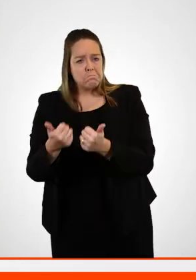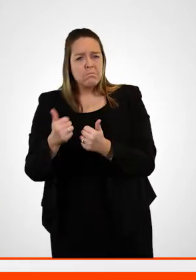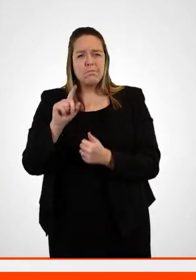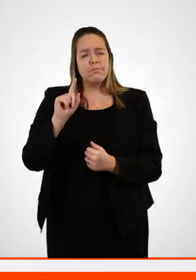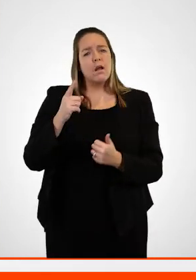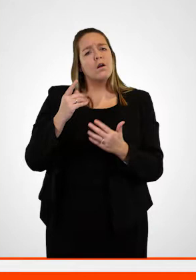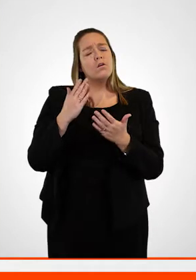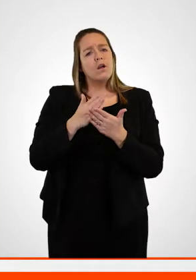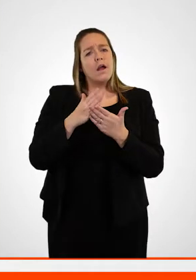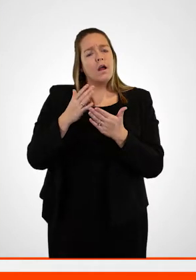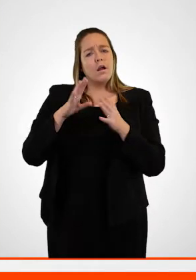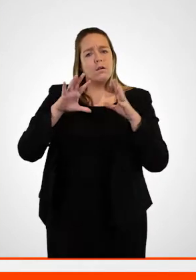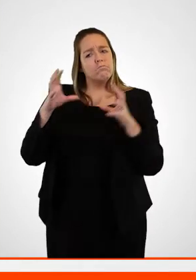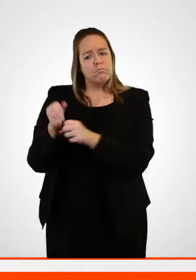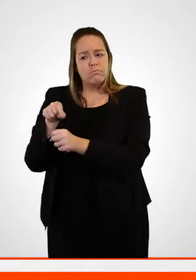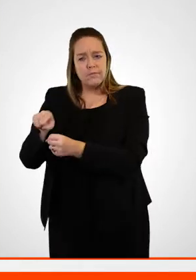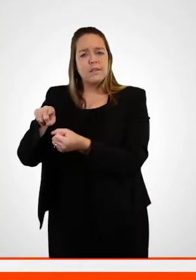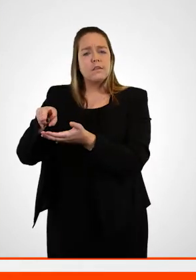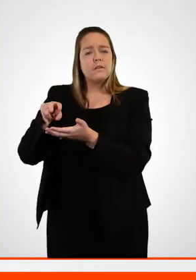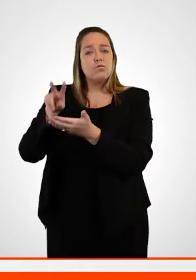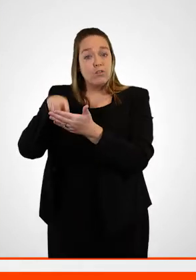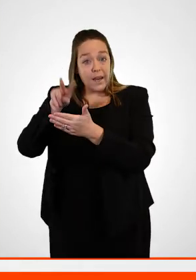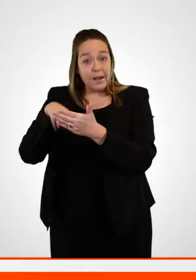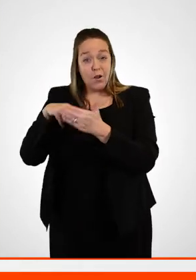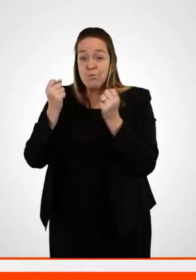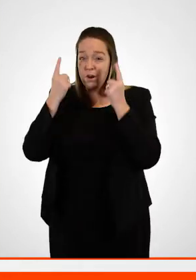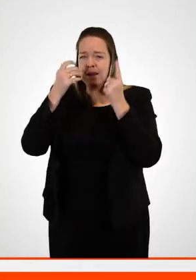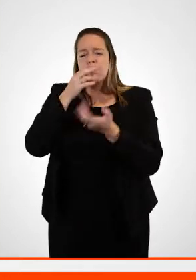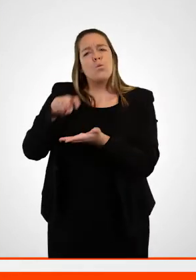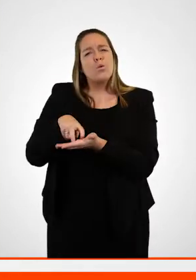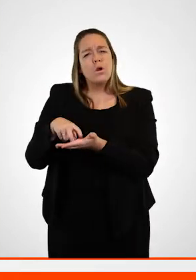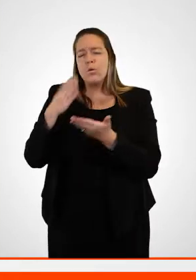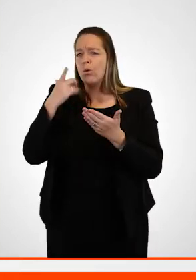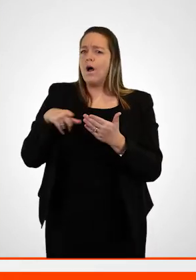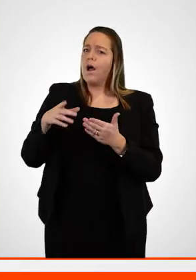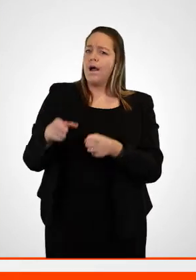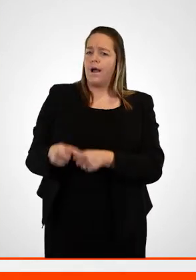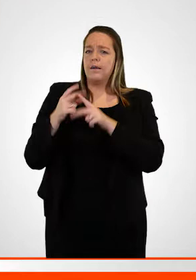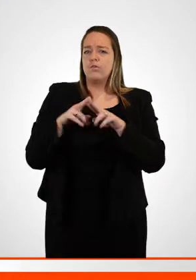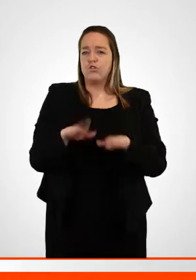but overall, more of a weakness in terms of reading comprehension. That just seems to be tougher for our children.